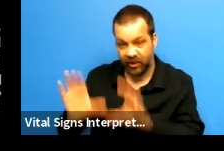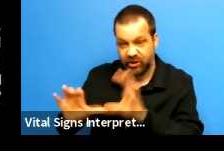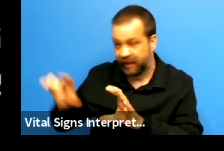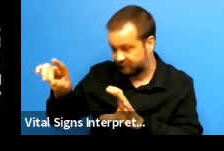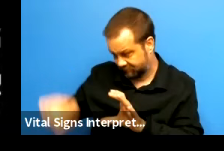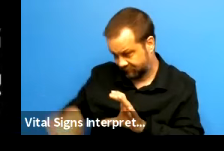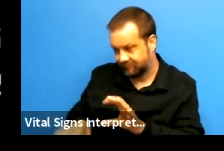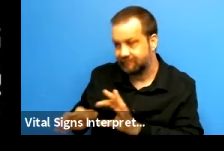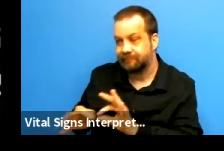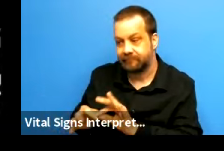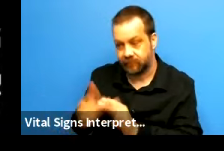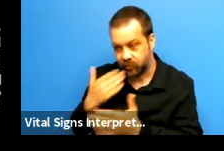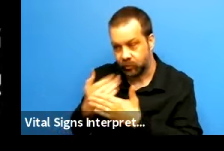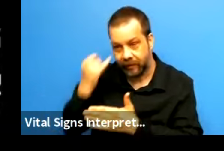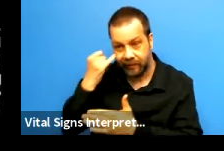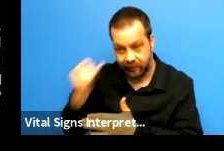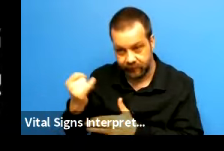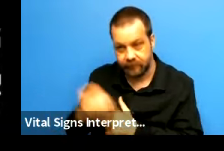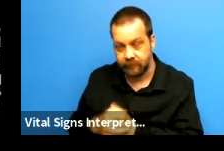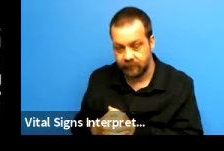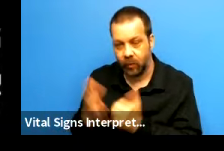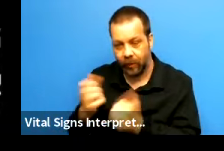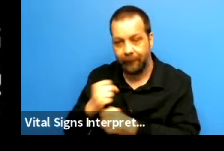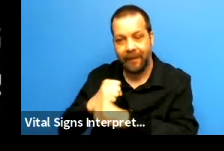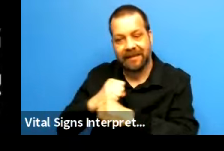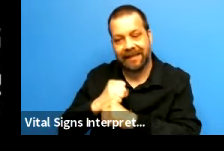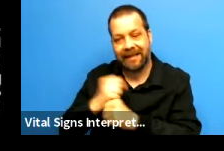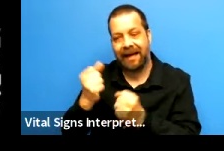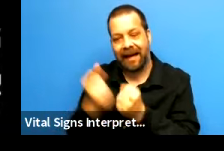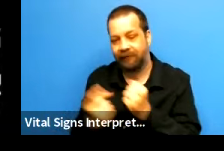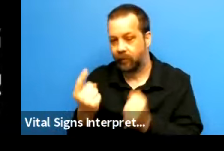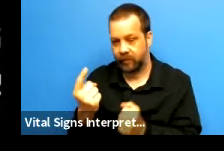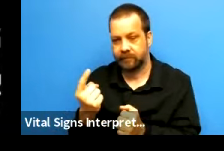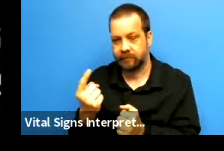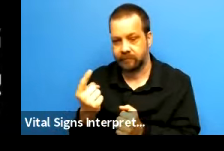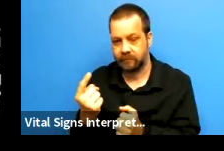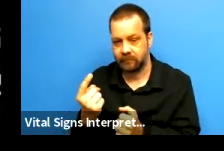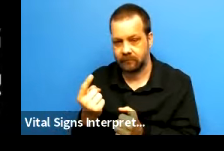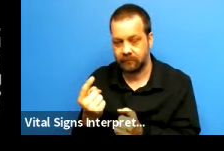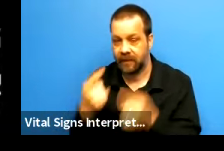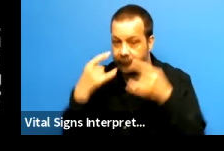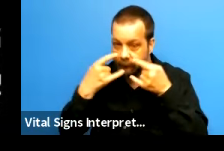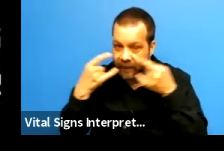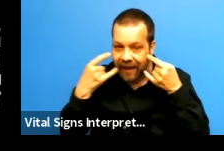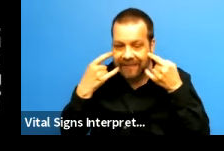We have to think about protecting everybody. The masks and all of those different things